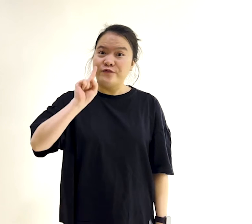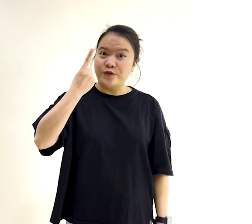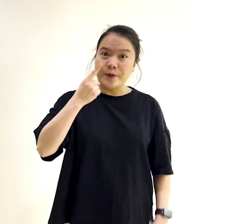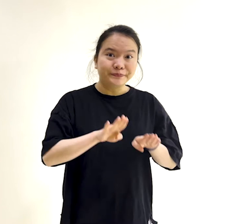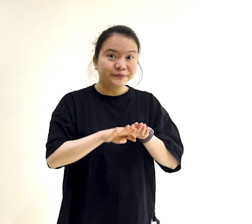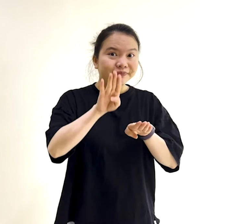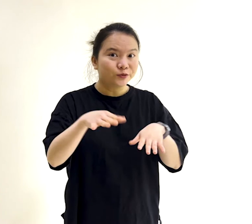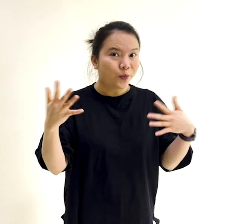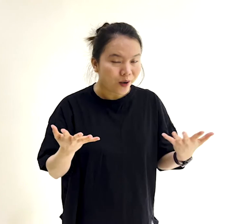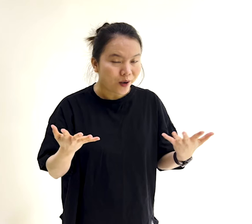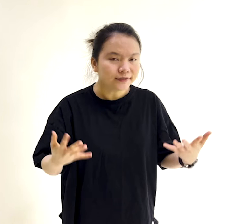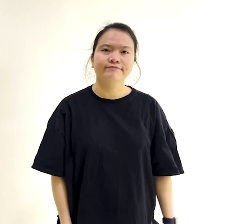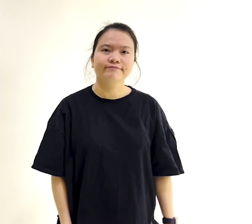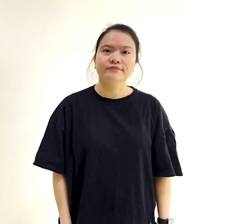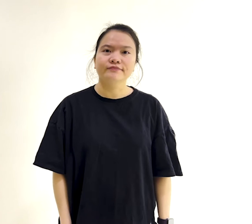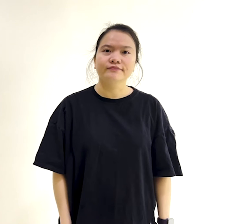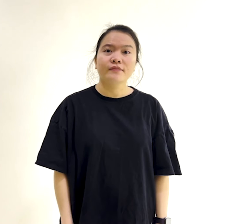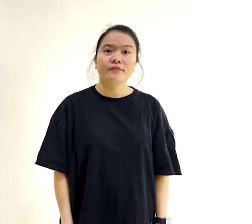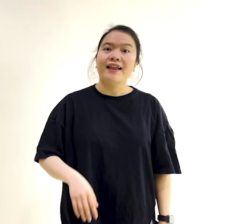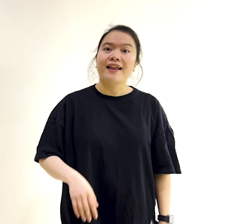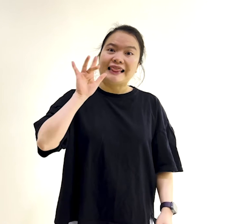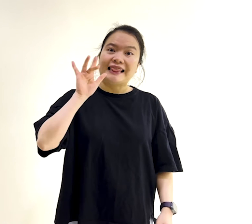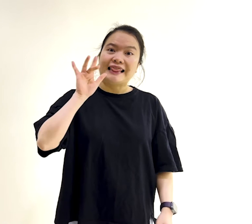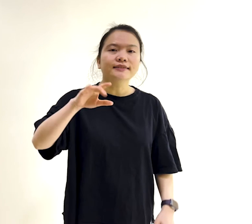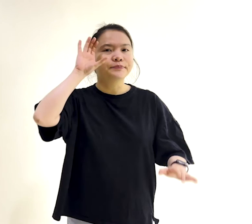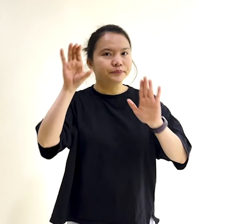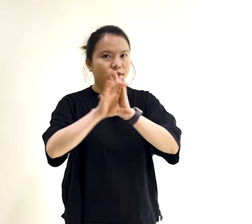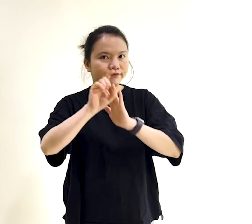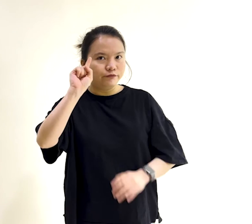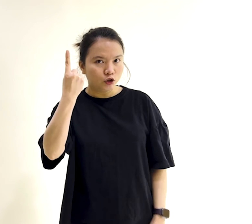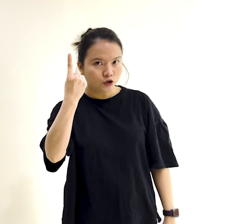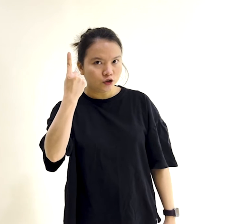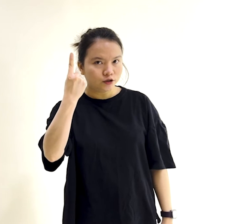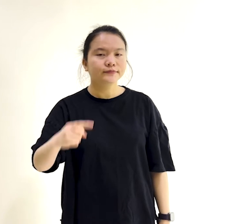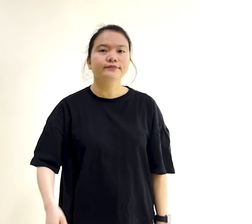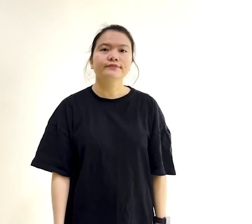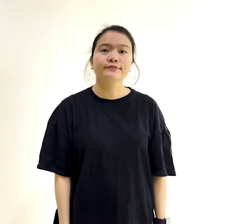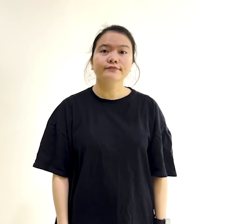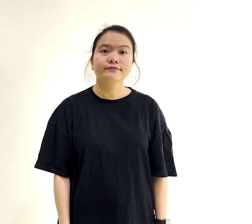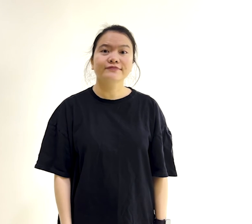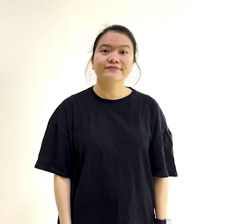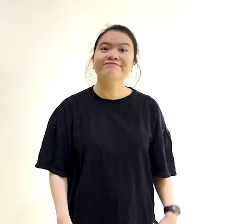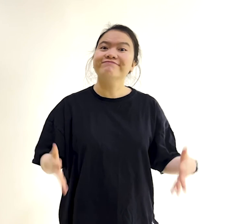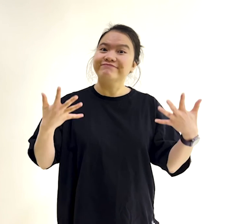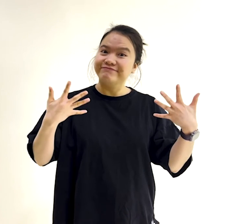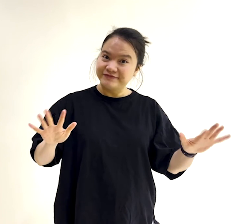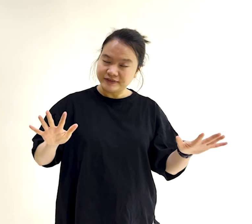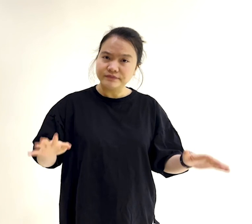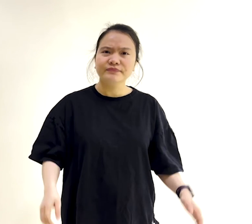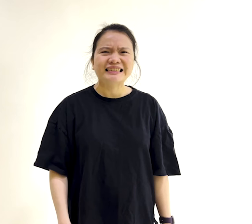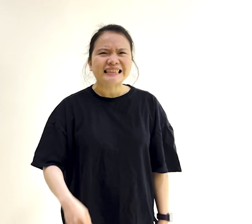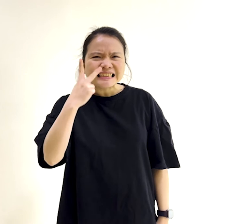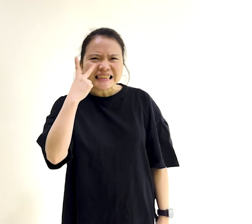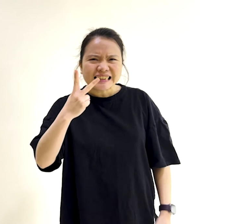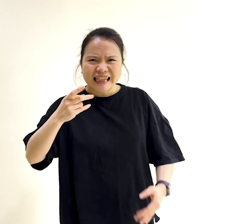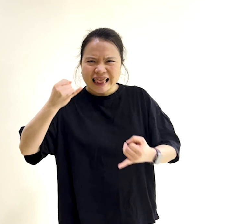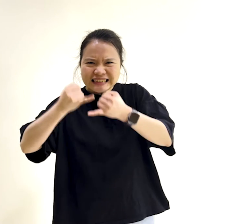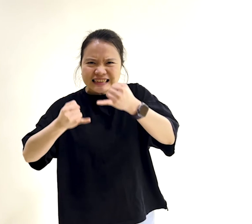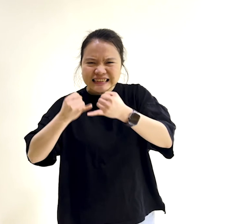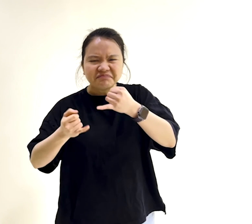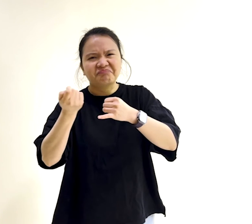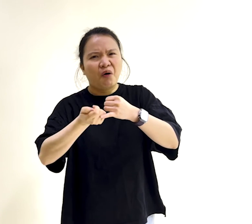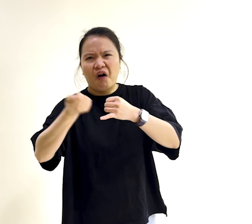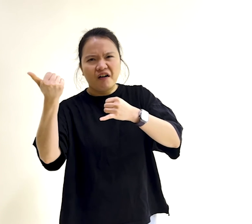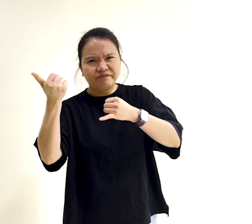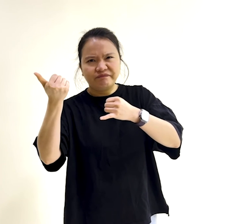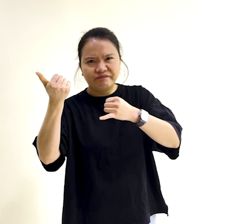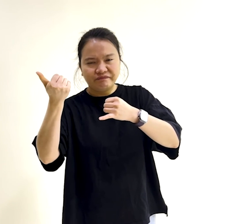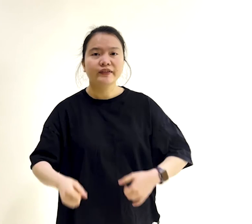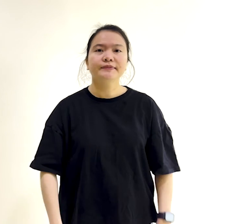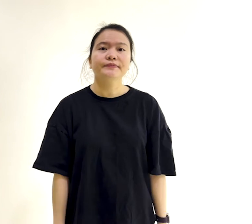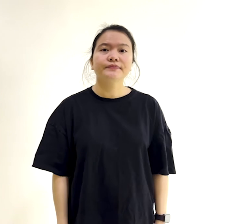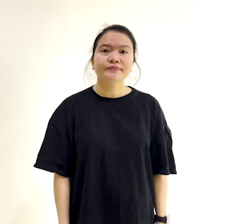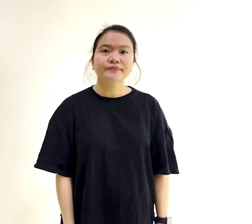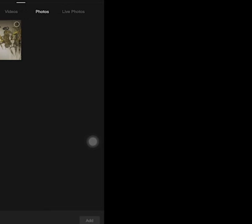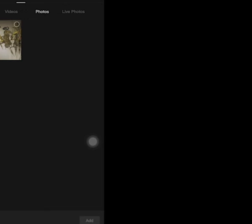You need to pick the picture first, and then check the end of the video